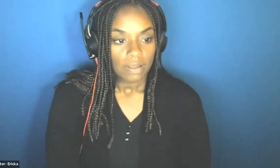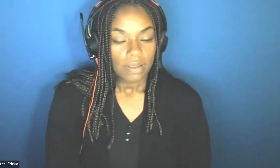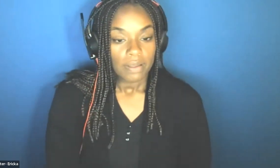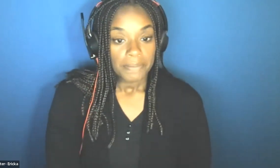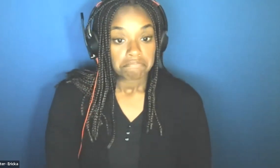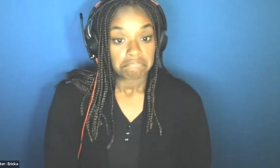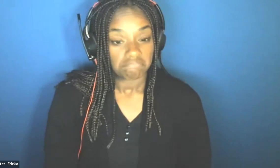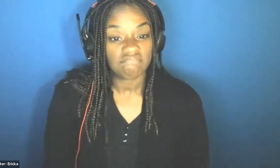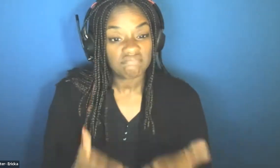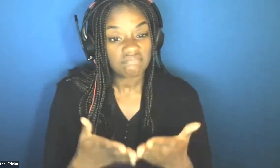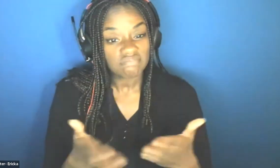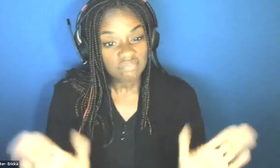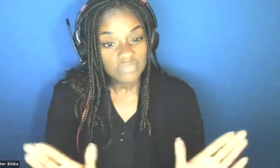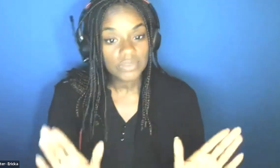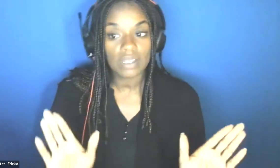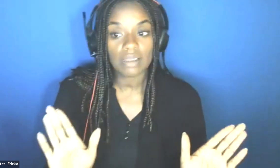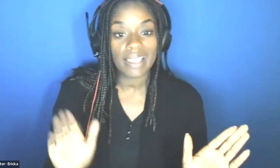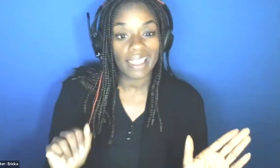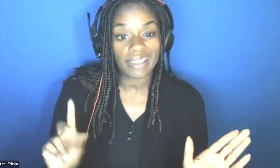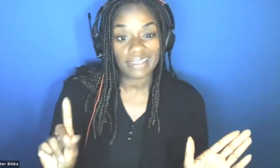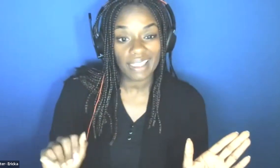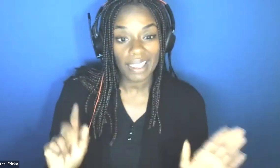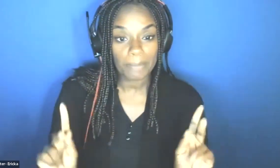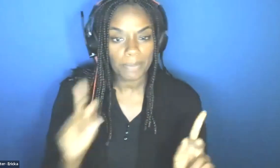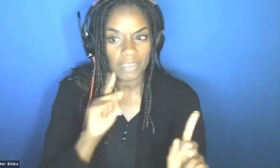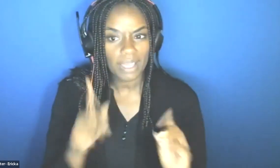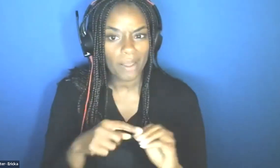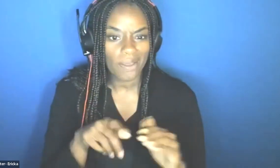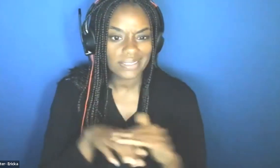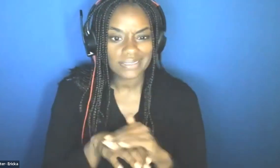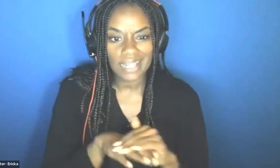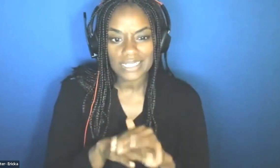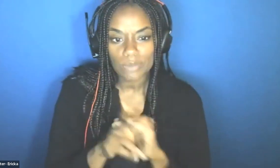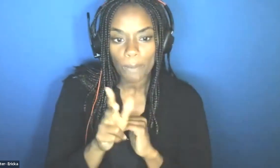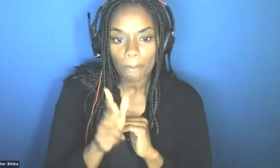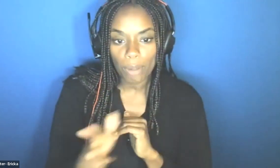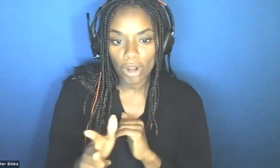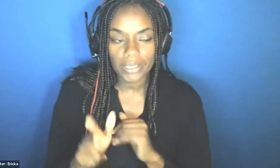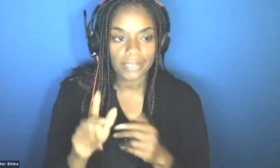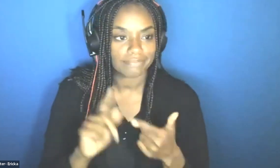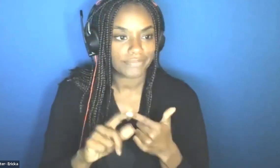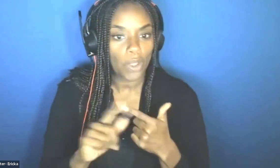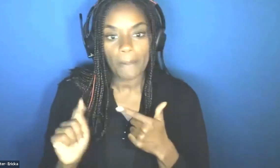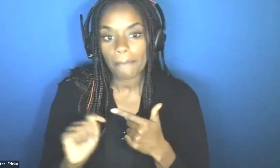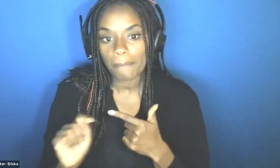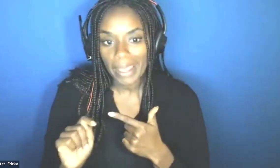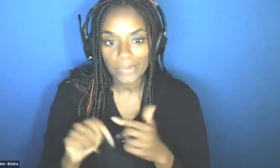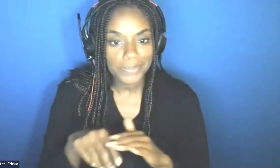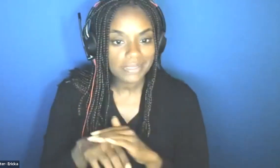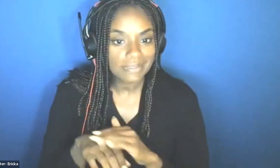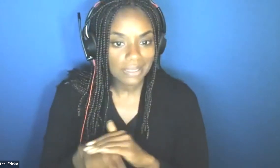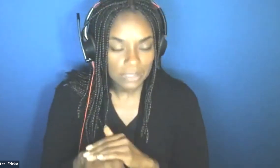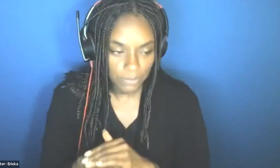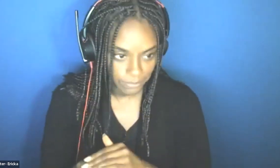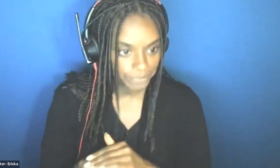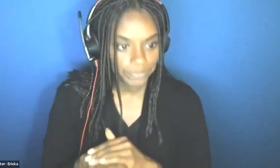Here's a picture of him accepting his pen.